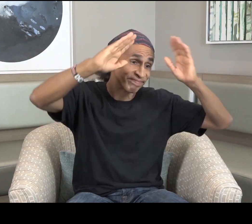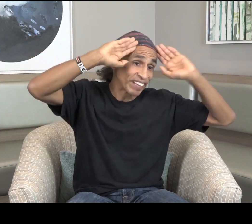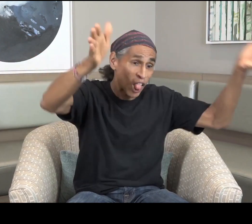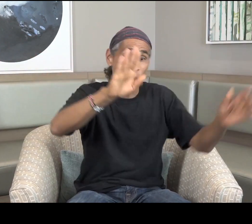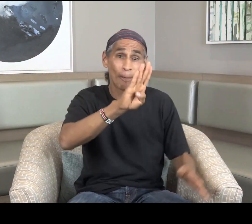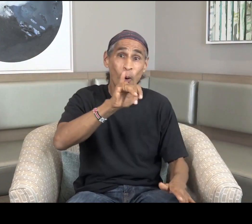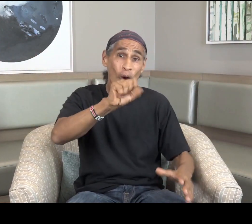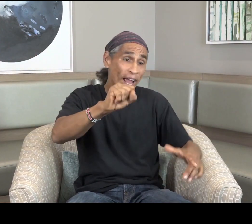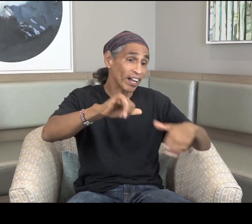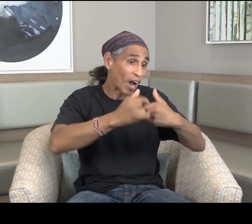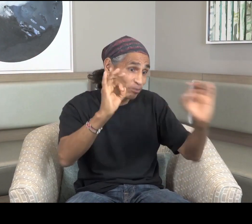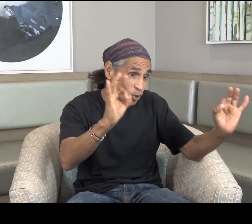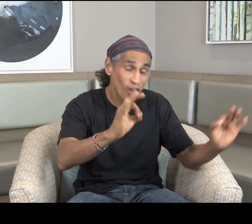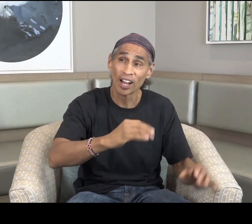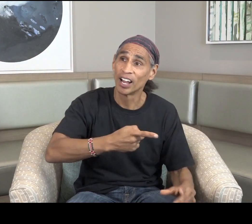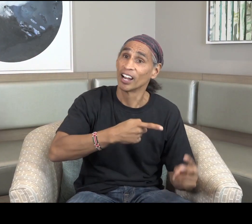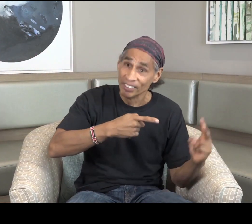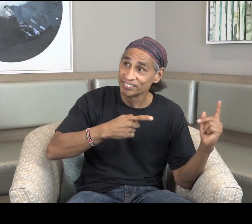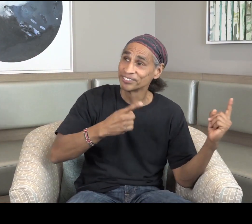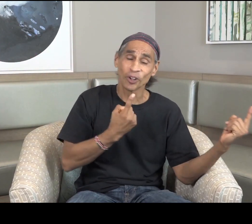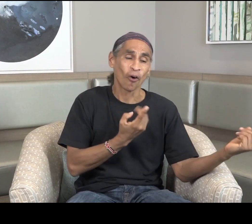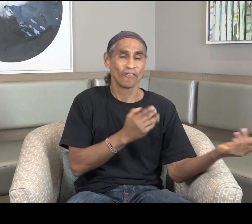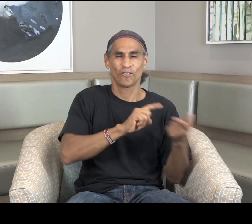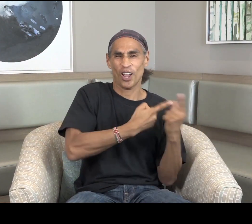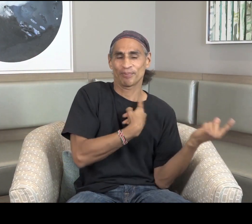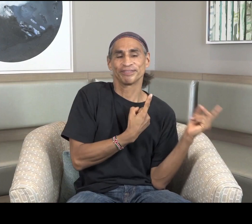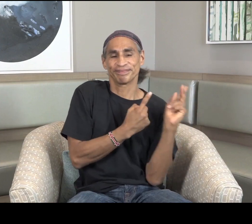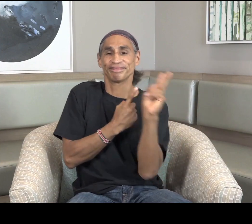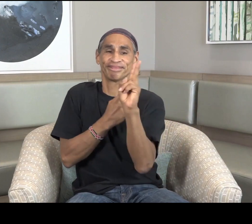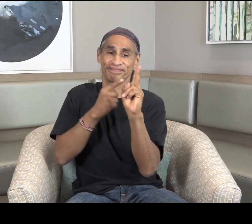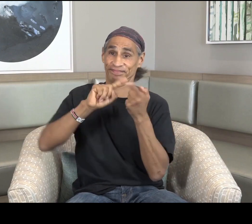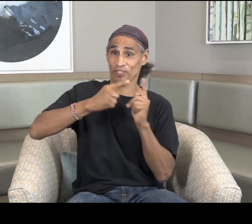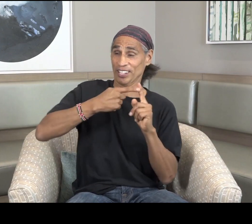comes in and goes, “Hey boys how did everything go? Everything great?”